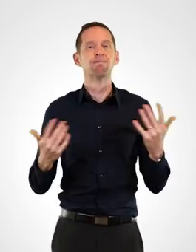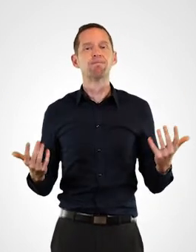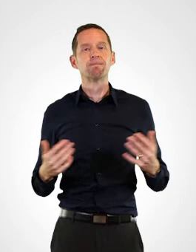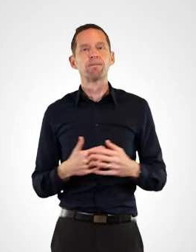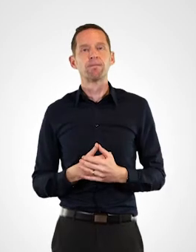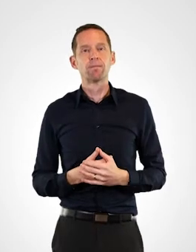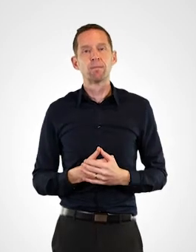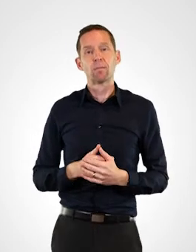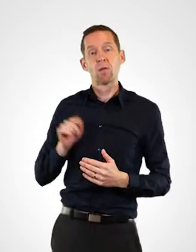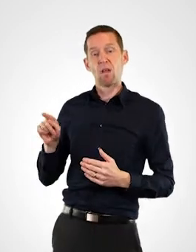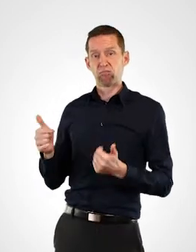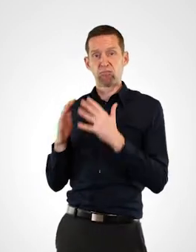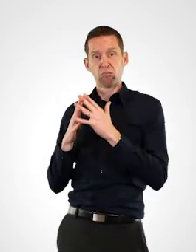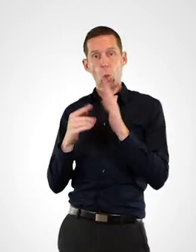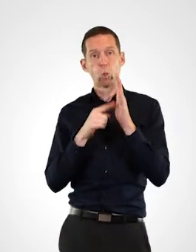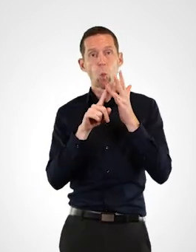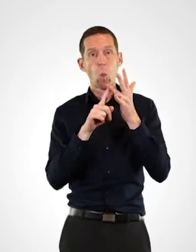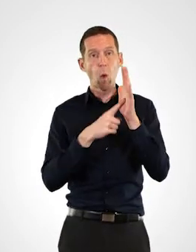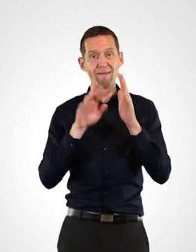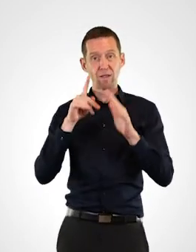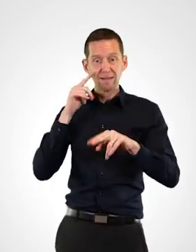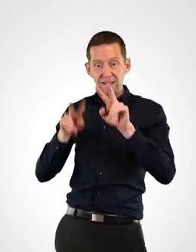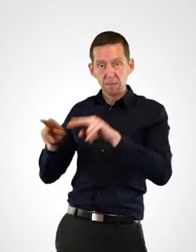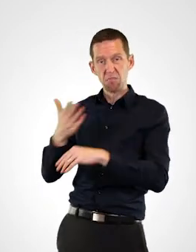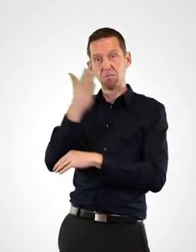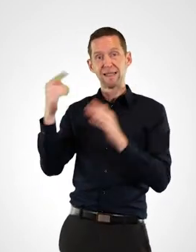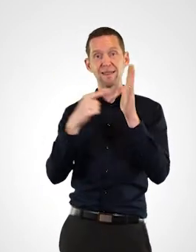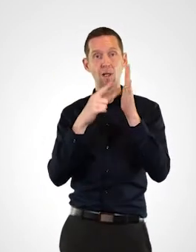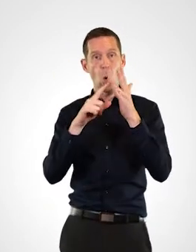So that was a tool that can be used for assessment by teachers of the deaf